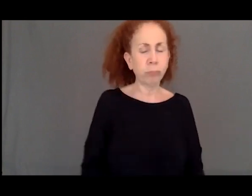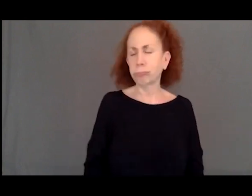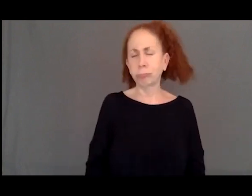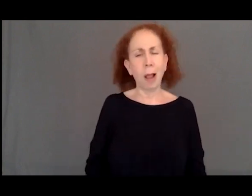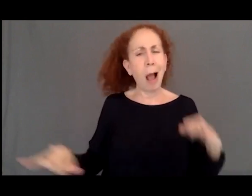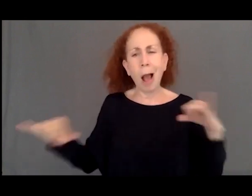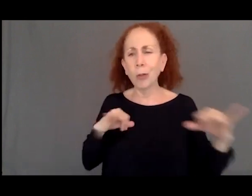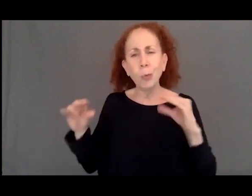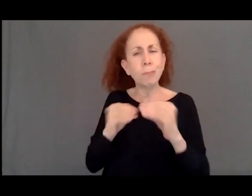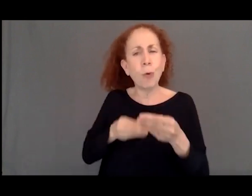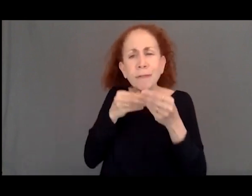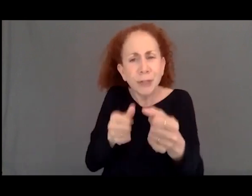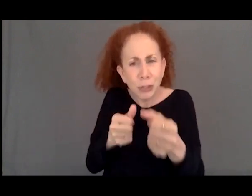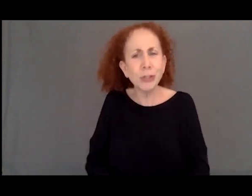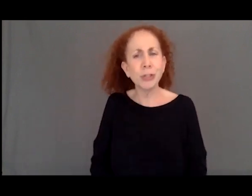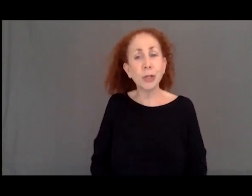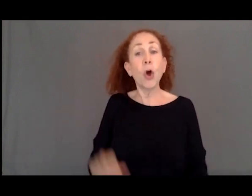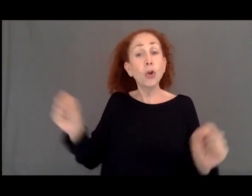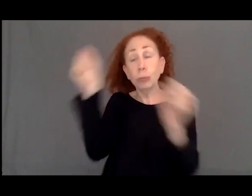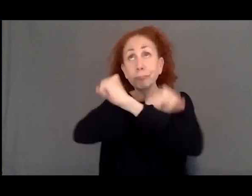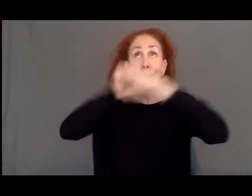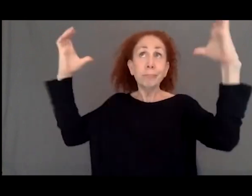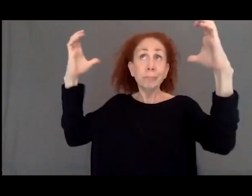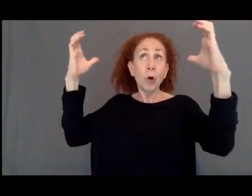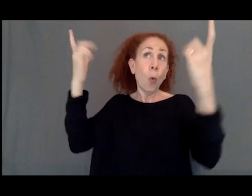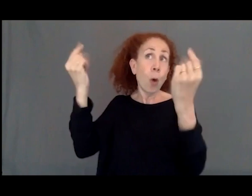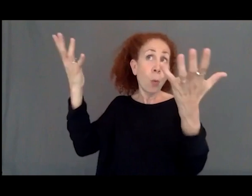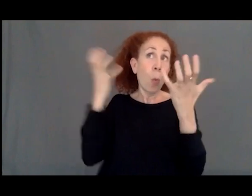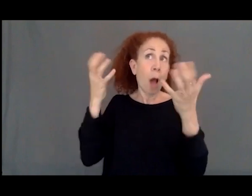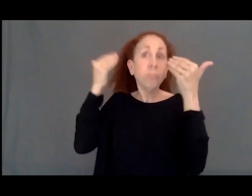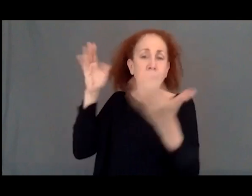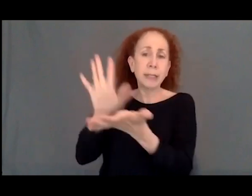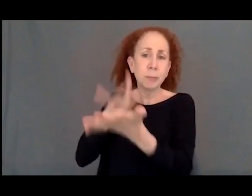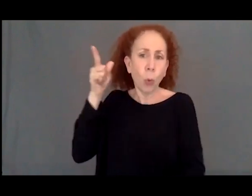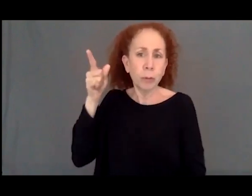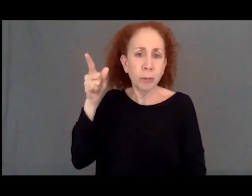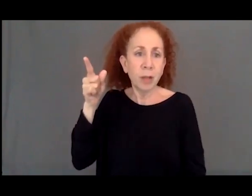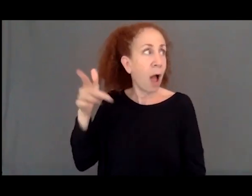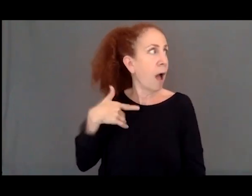Hollywood was much more efficient imagining the countries it wanted to exploit. I was maddened by my helplessness